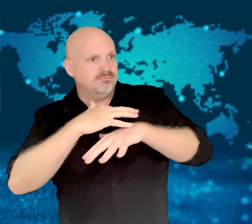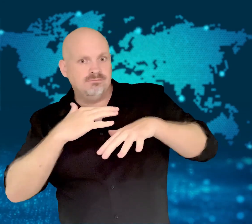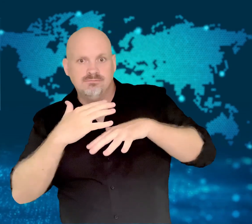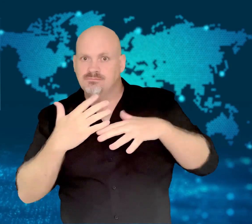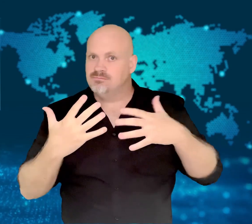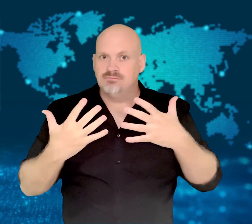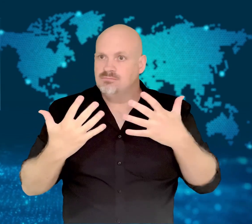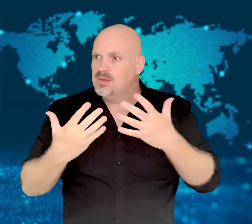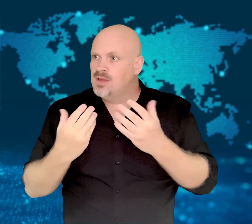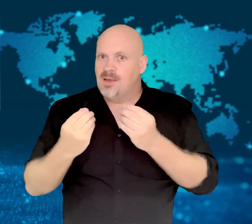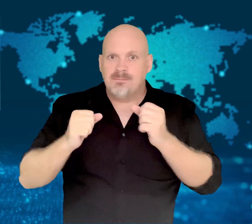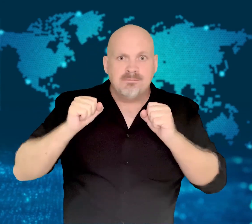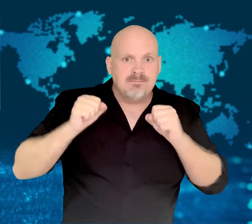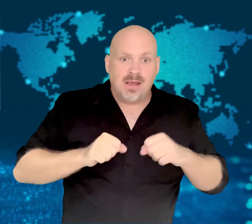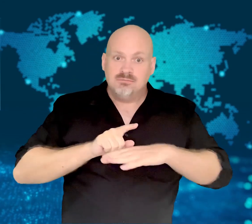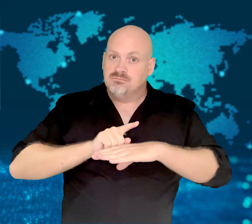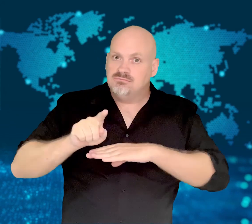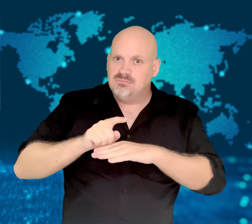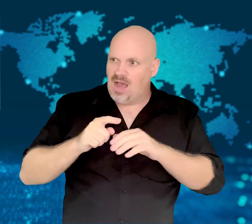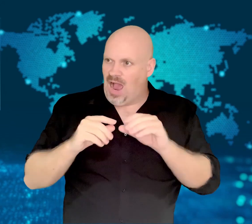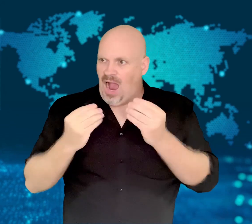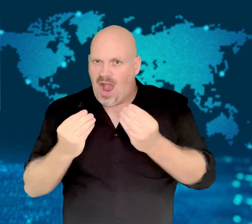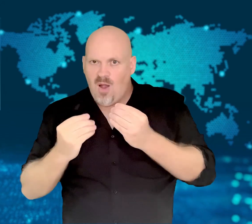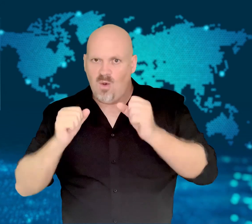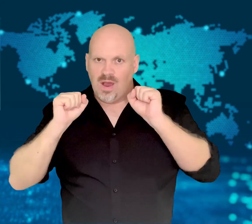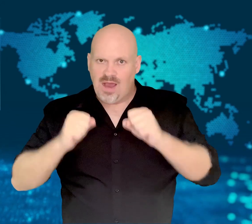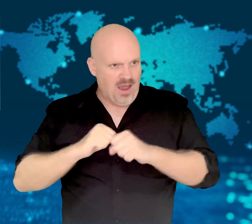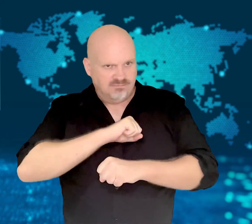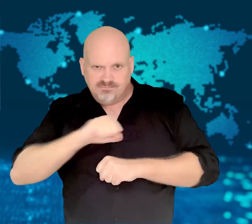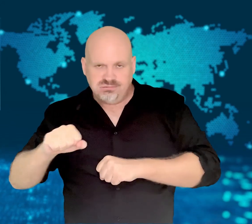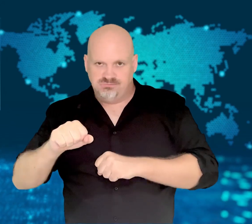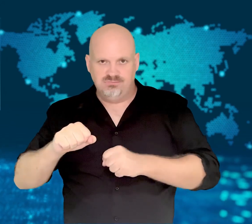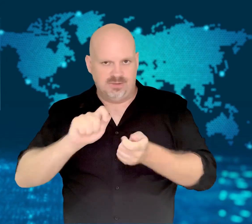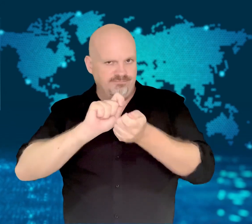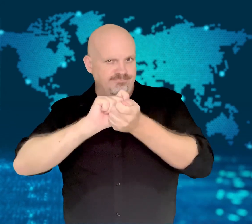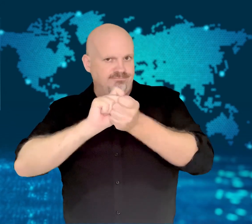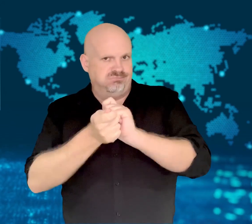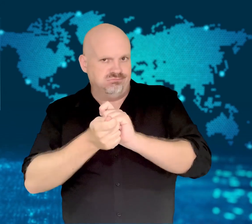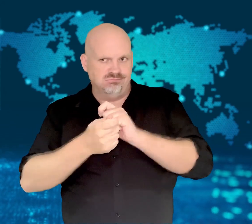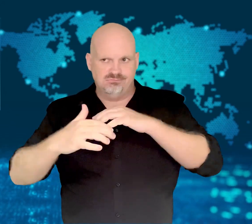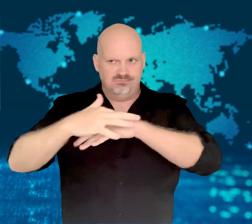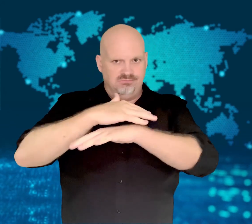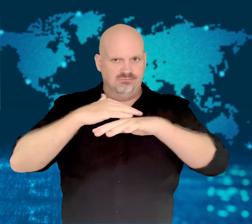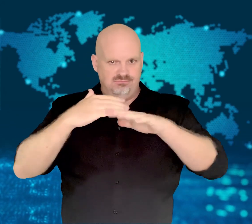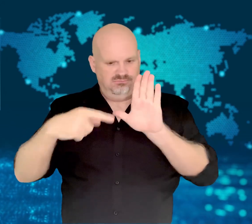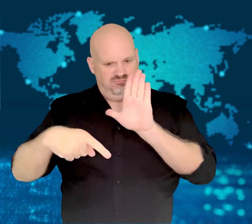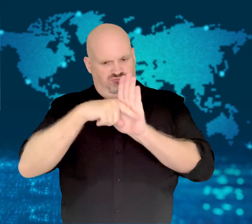The new law describes the conditions under which the country could use